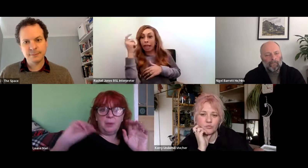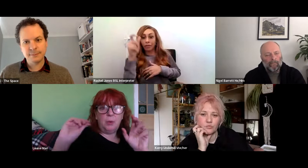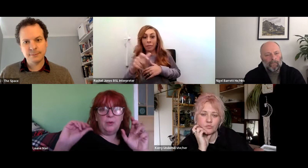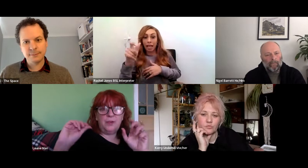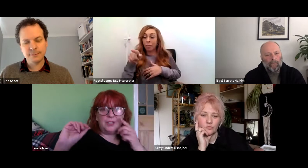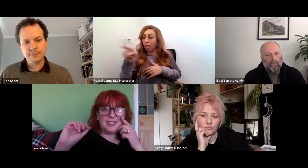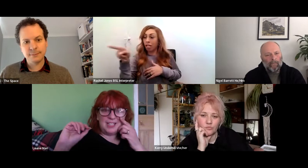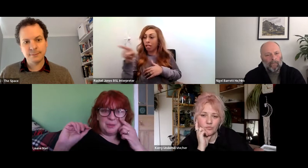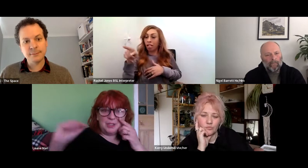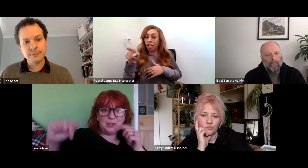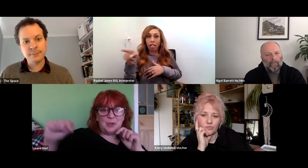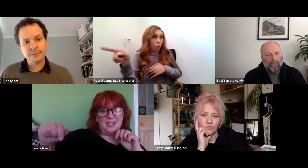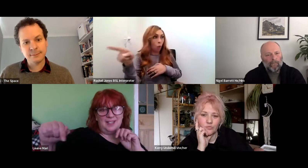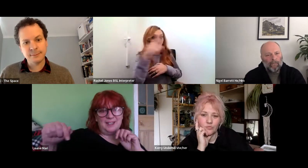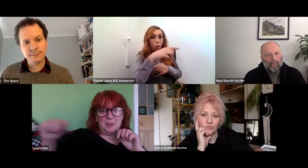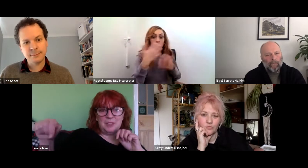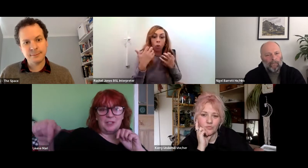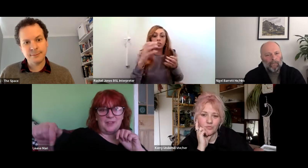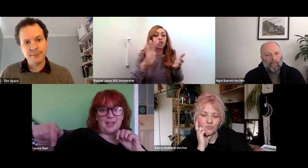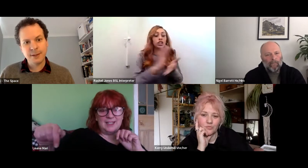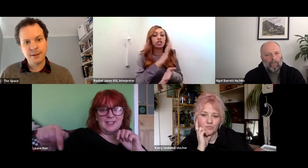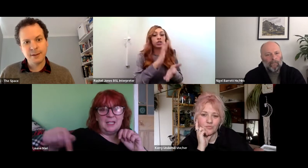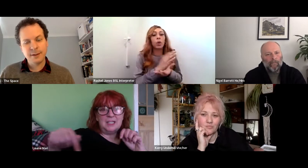but all of the audience get to enjoy the beauty of that,